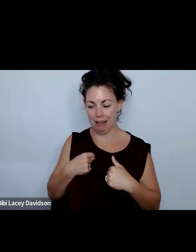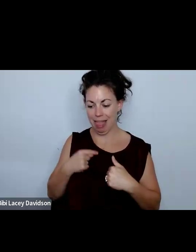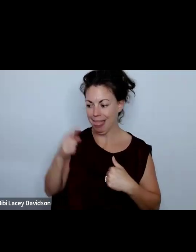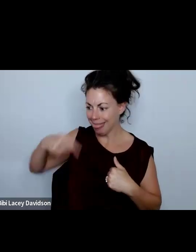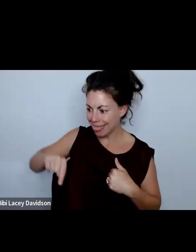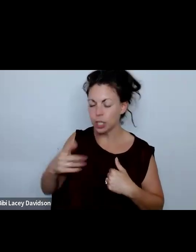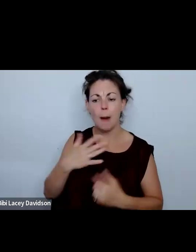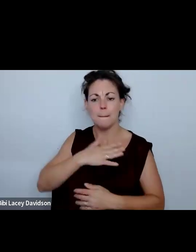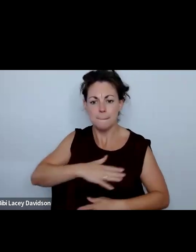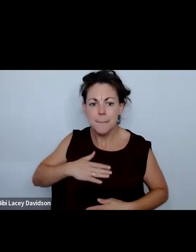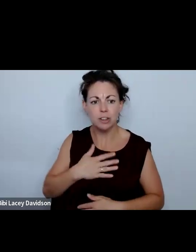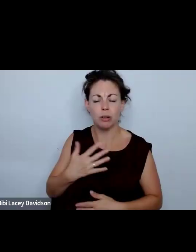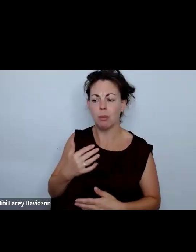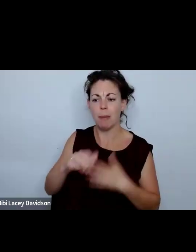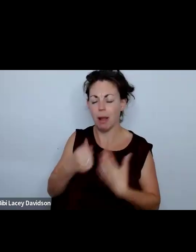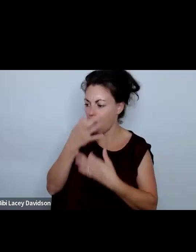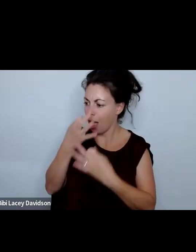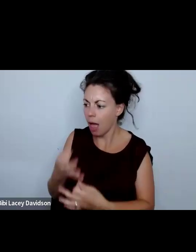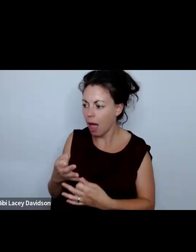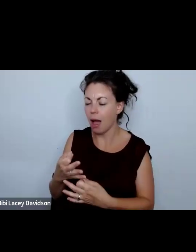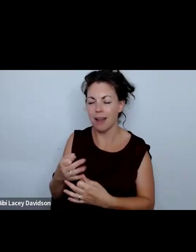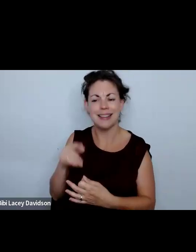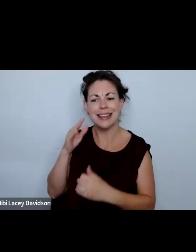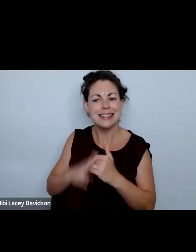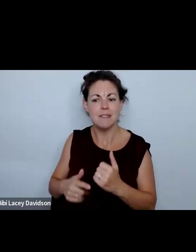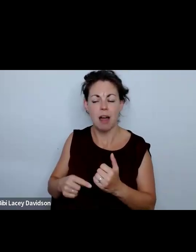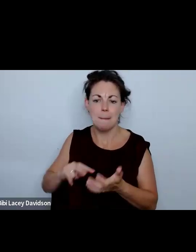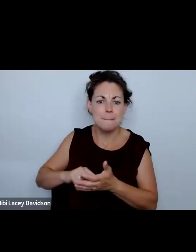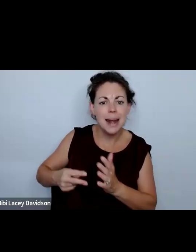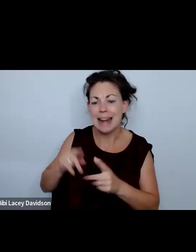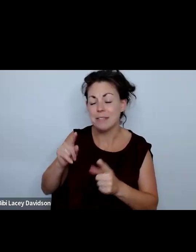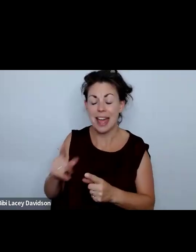Disabled Students UK. By getting trained as a disabled student consultant,